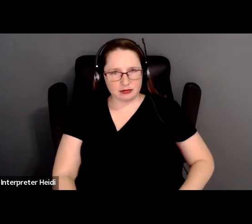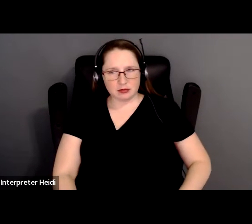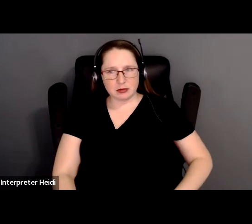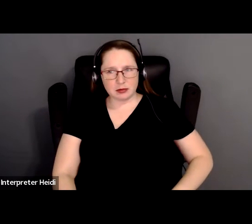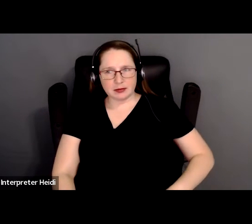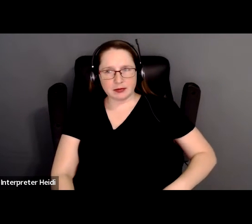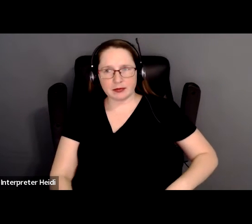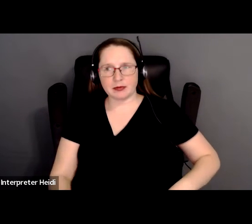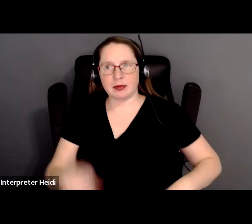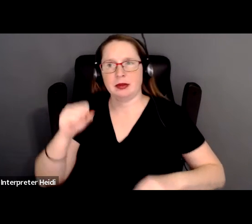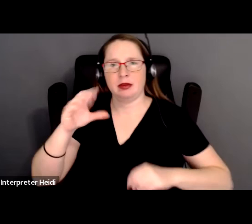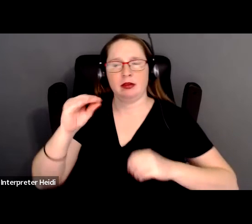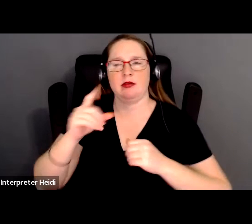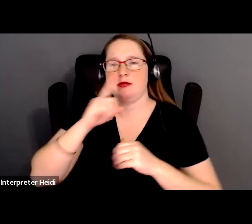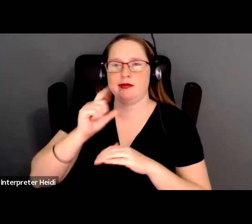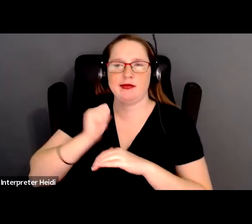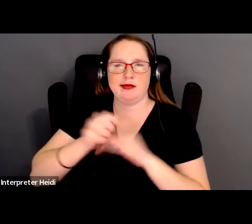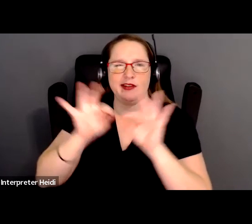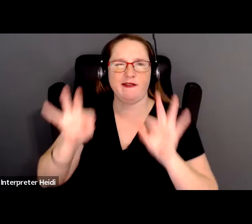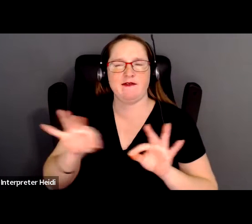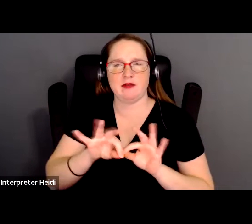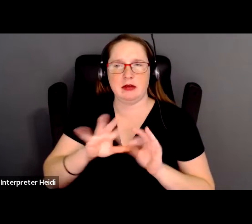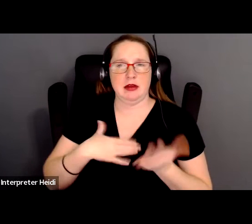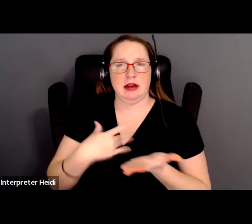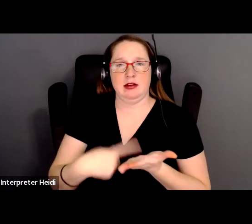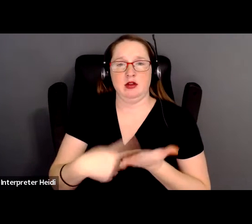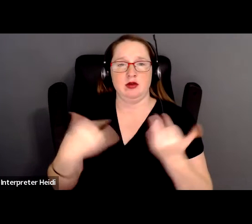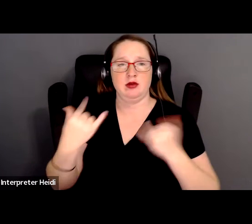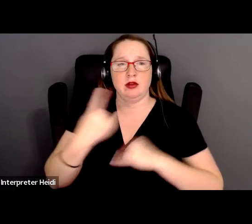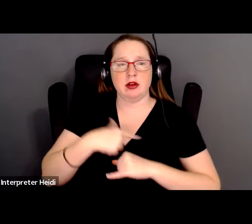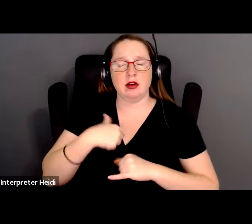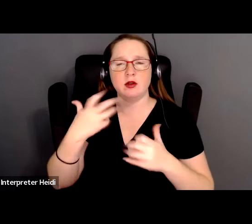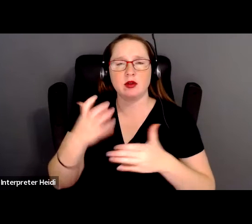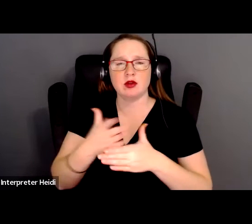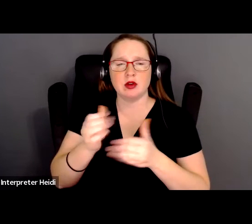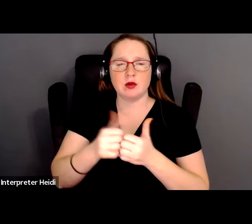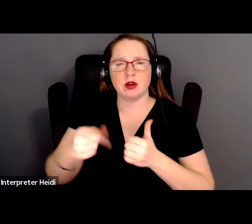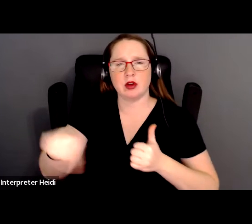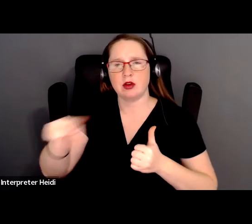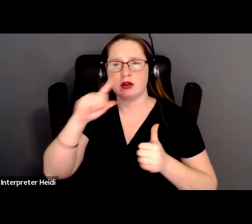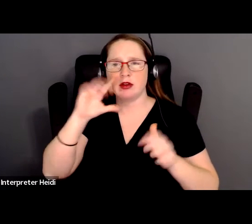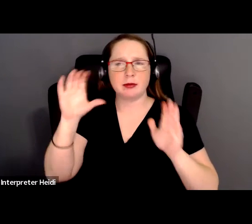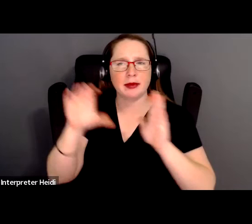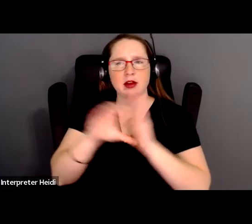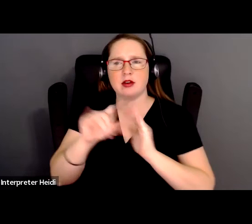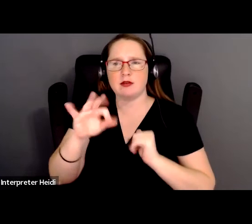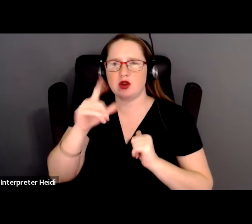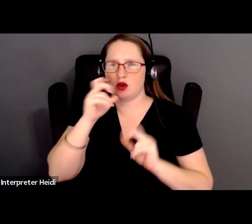So to frame our this, my discussion today, I just wanted to share with you kind of a picture of who people with intellectual and